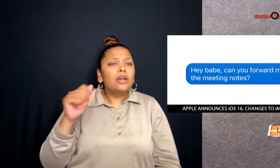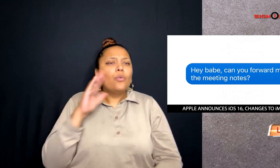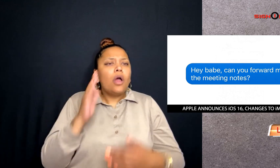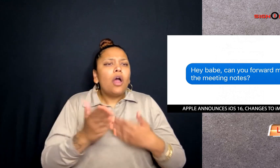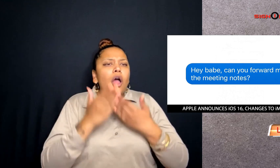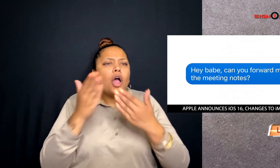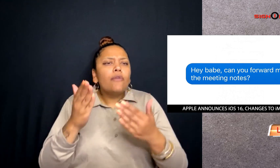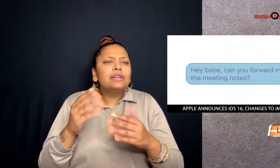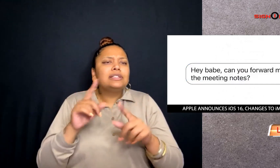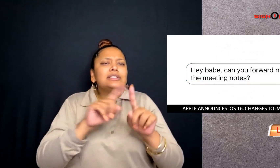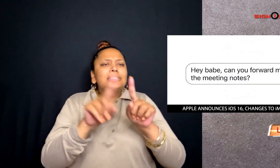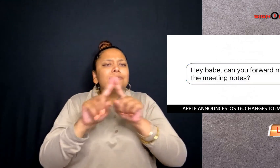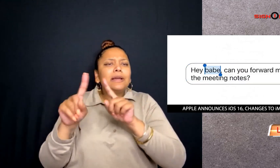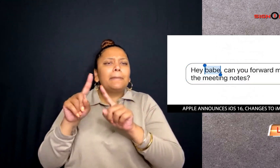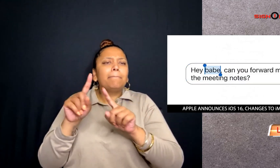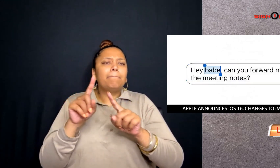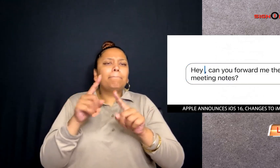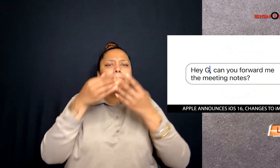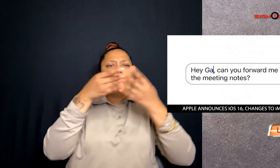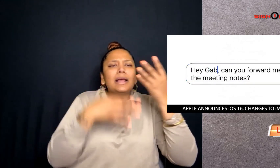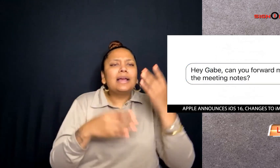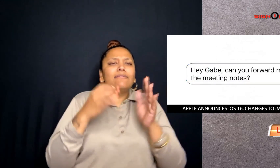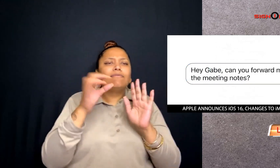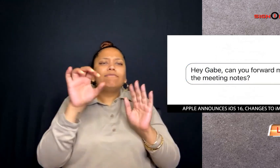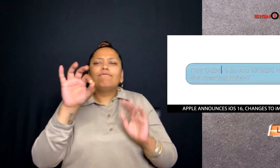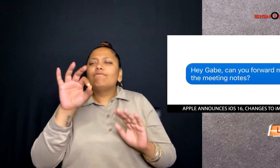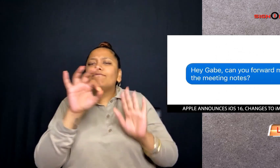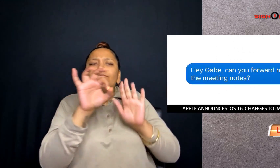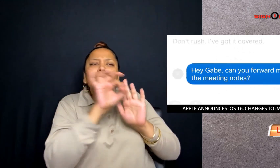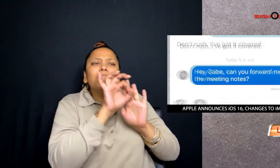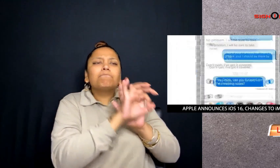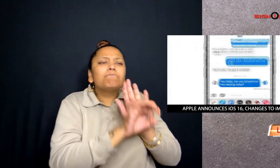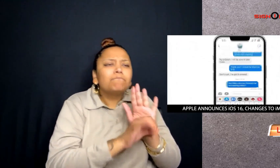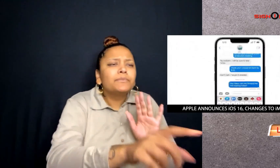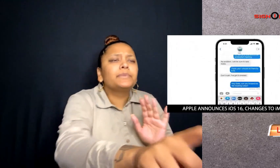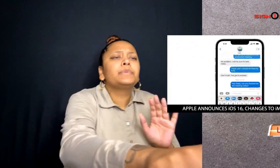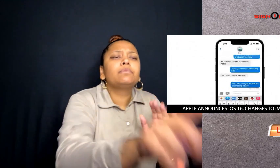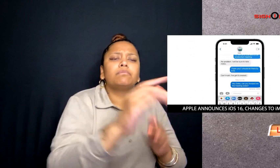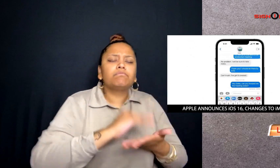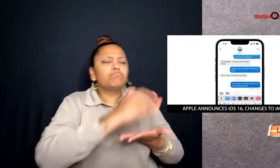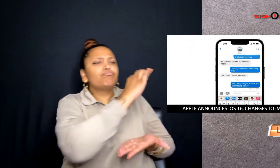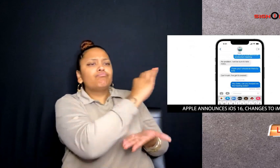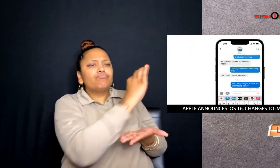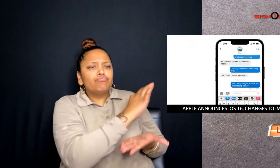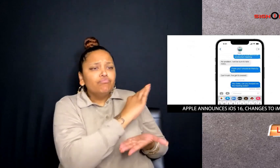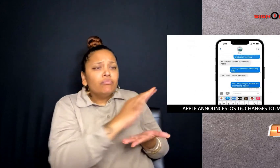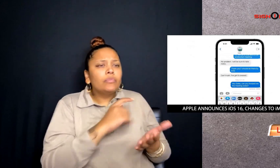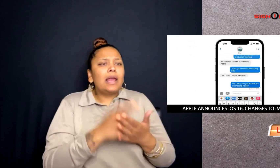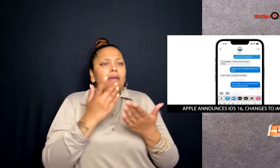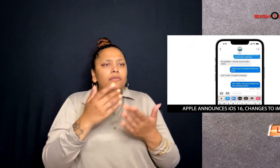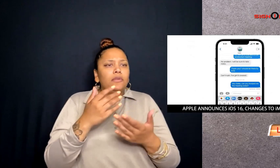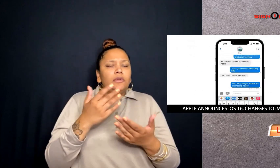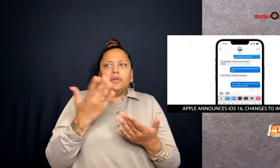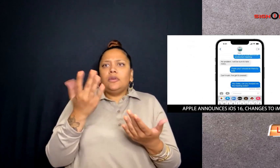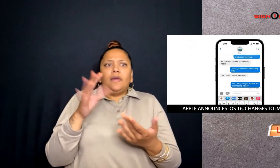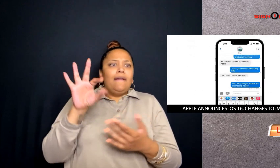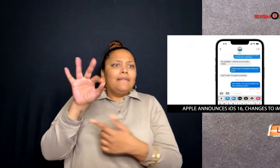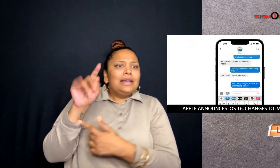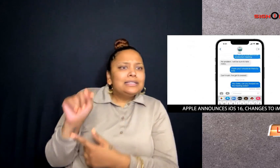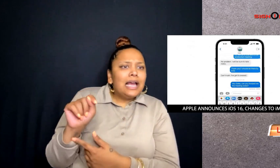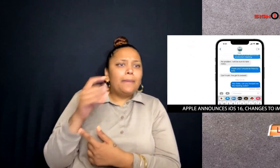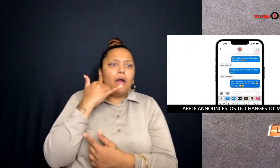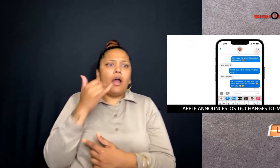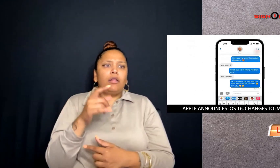for folks with iMac OS Ventura will offer some multitasking features like the ability